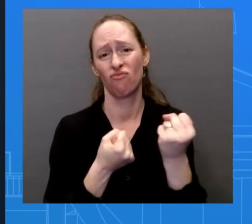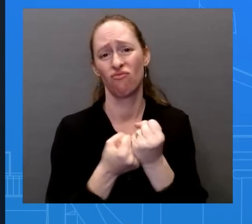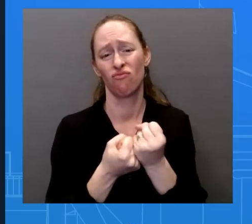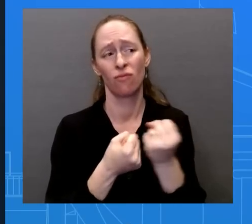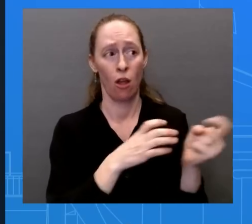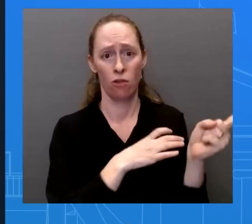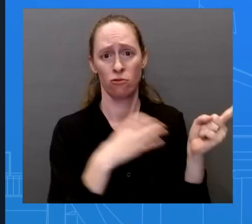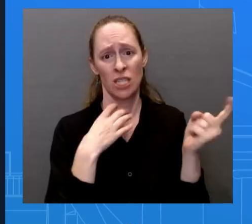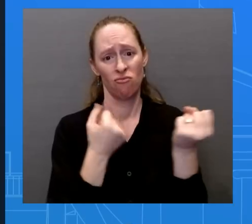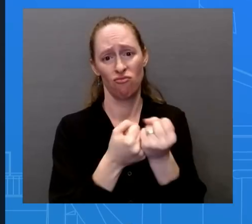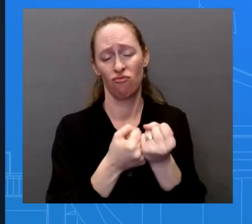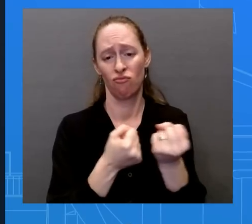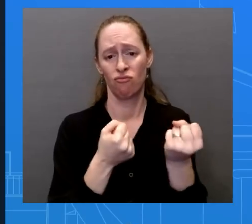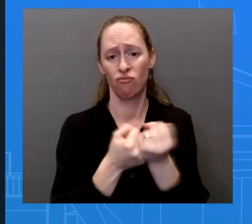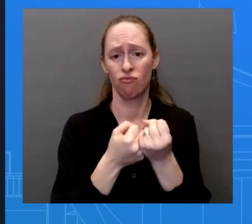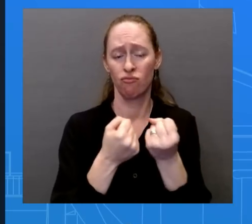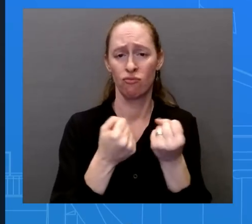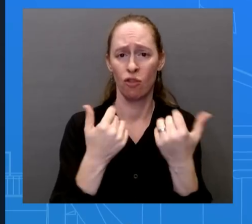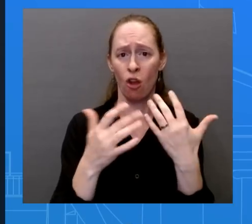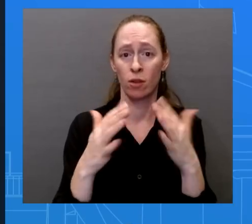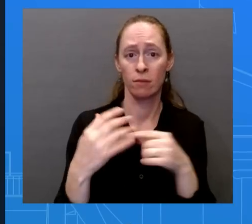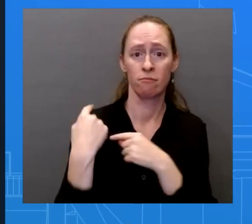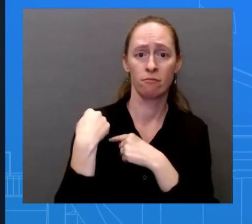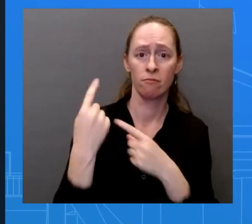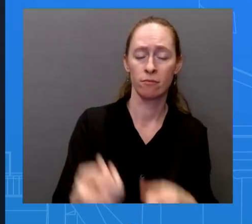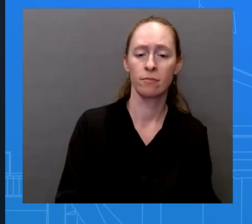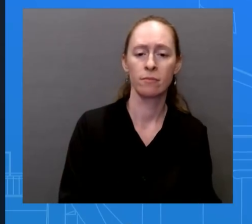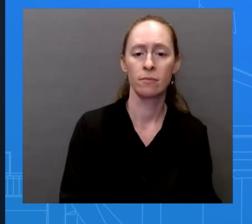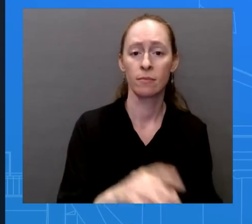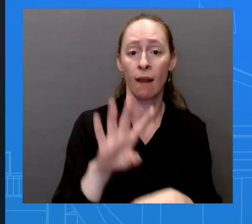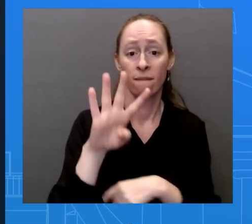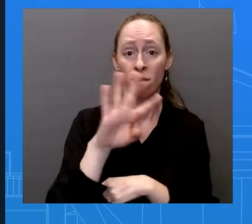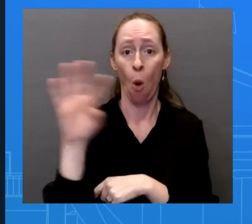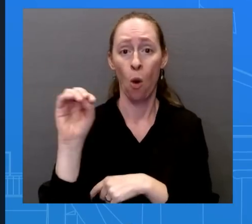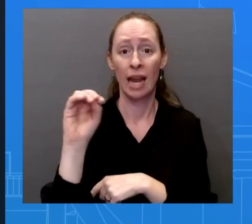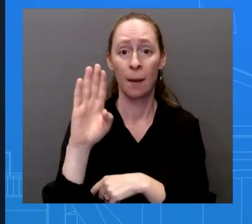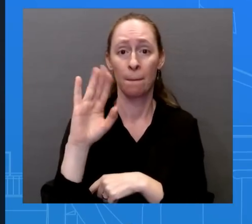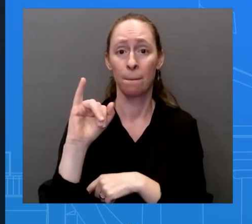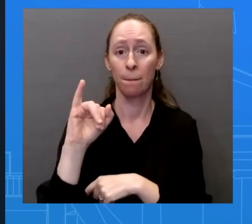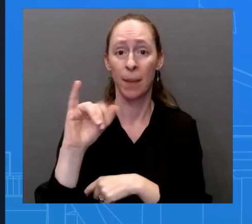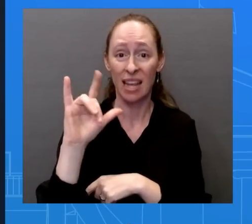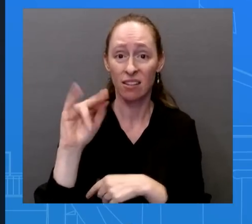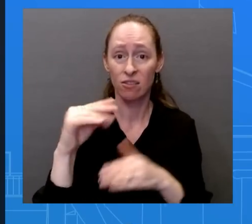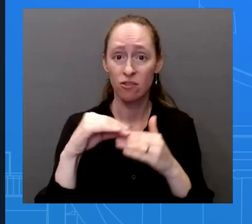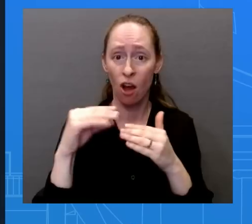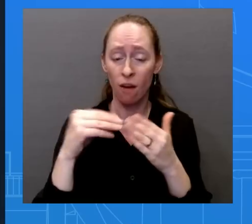the most recent funding that we saw that was with the CR -- that was bipartisan as well.